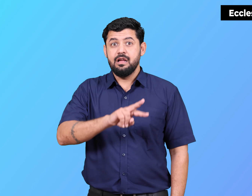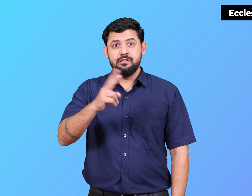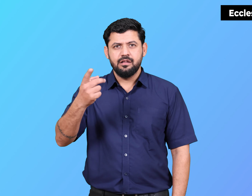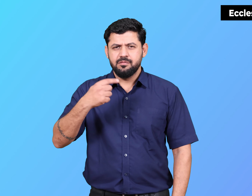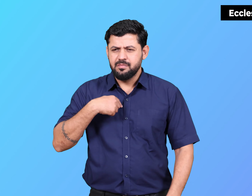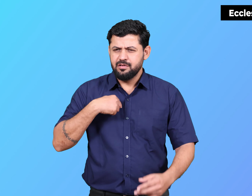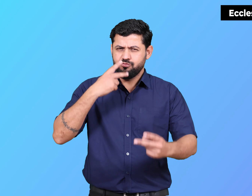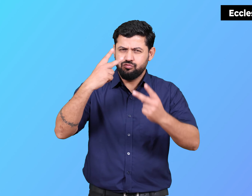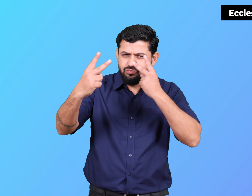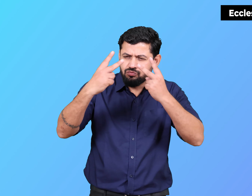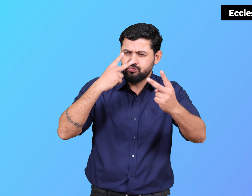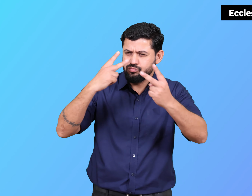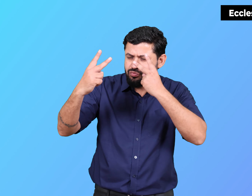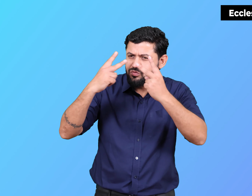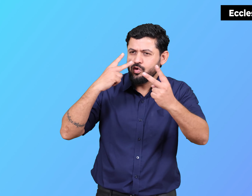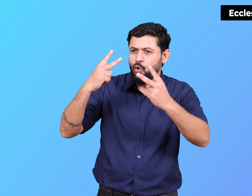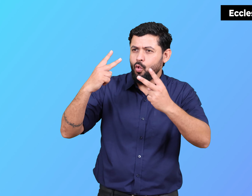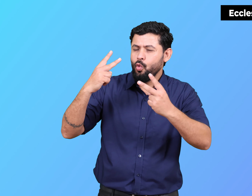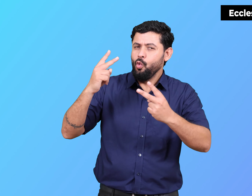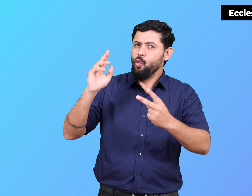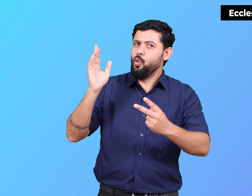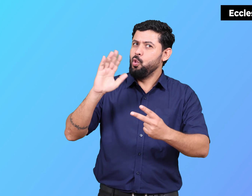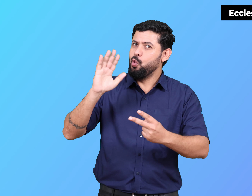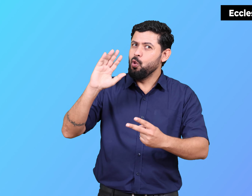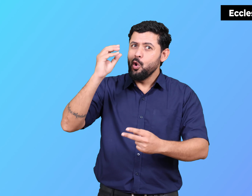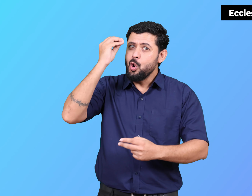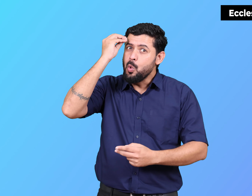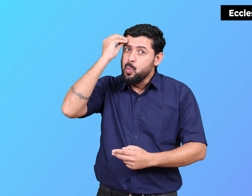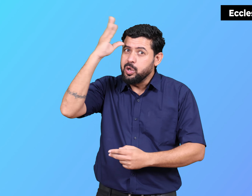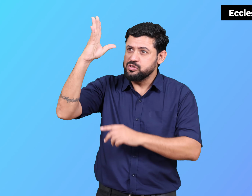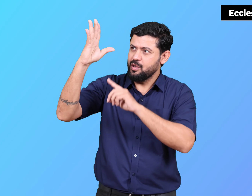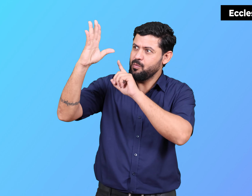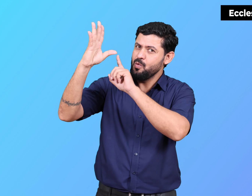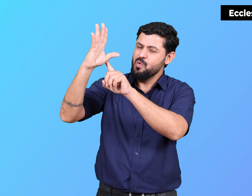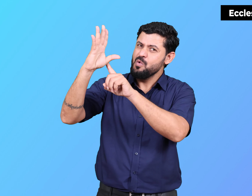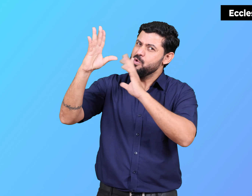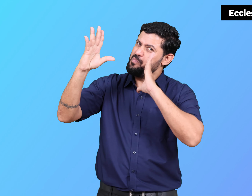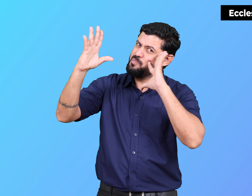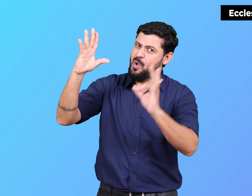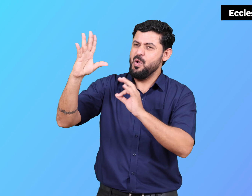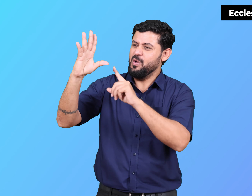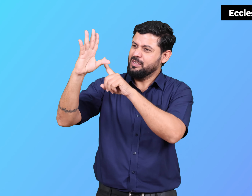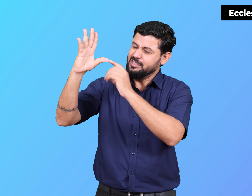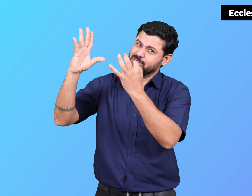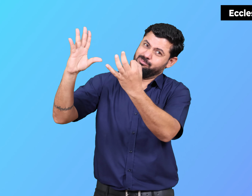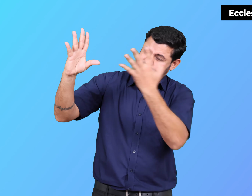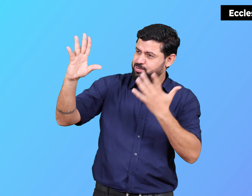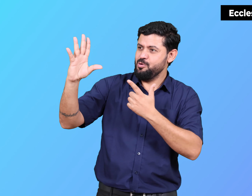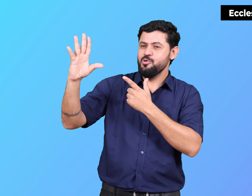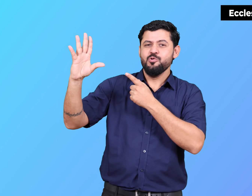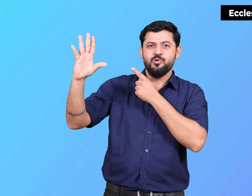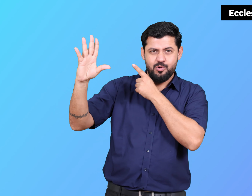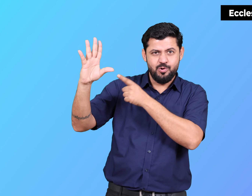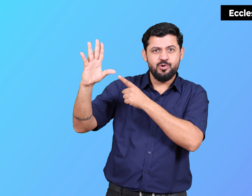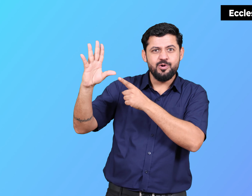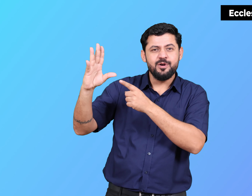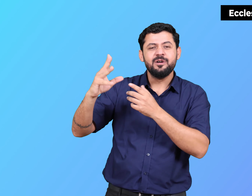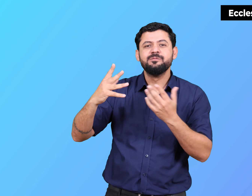I also saw a person doing a wise thing in this life, and it seemed very important to me.